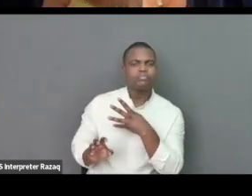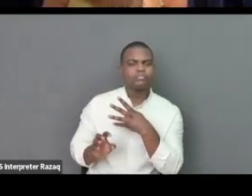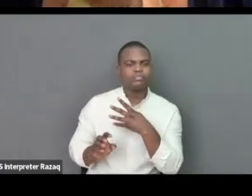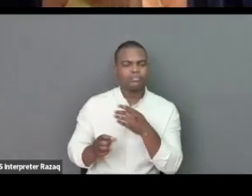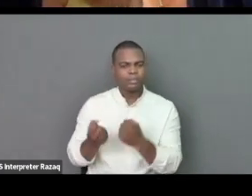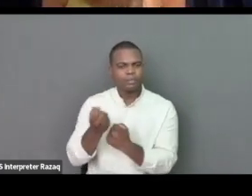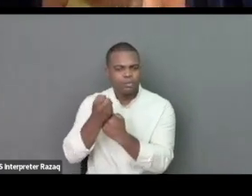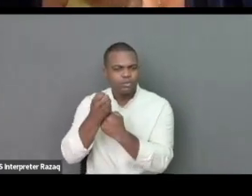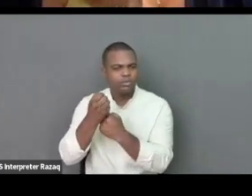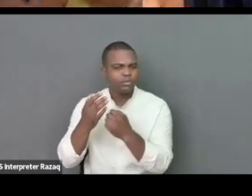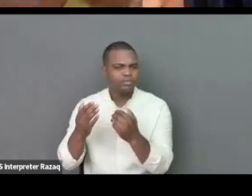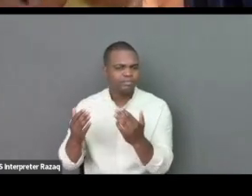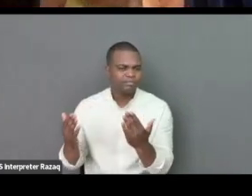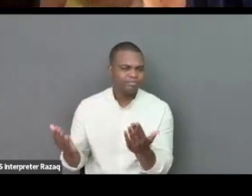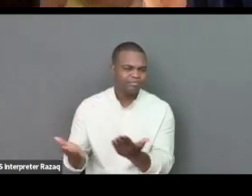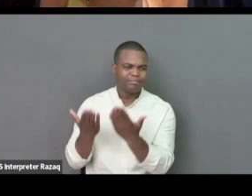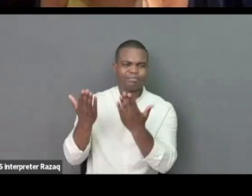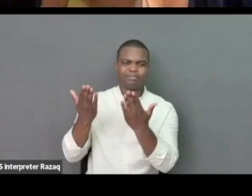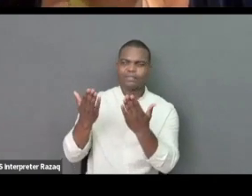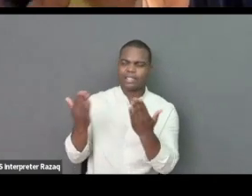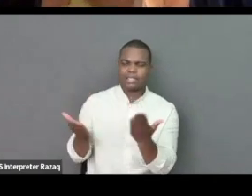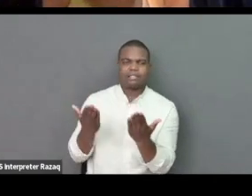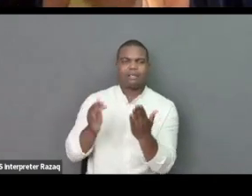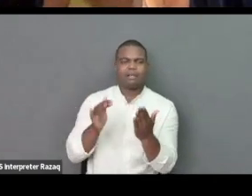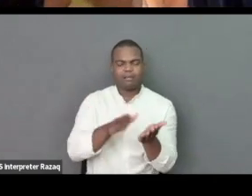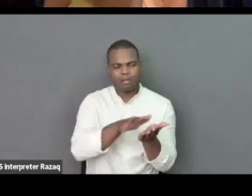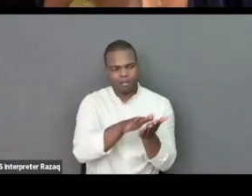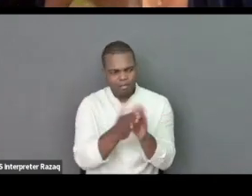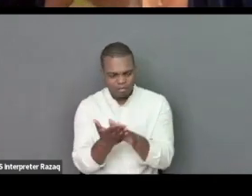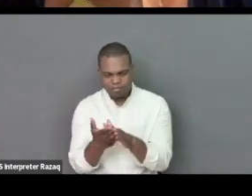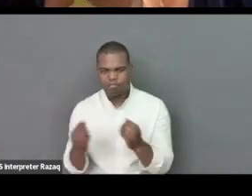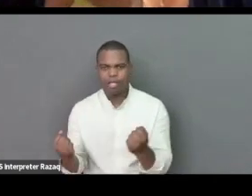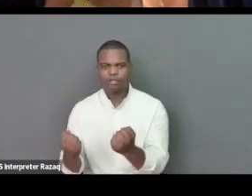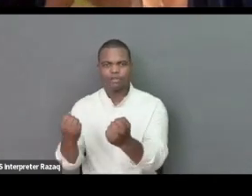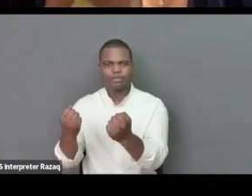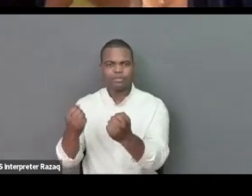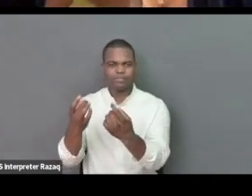to just say that "This website is super bad and I hate you."